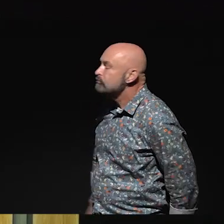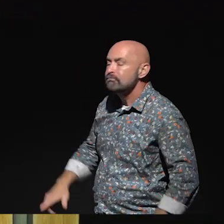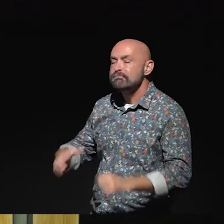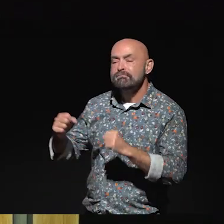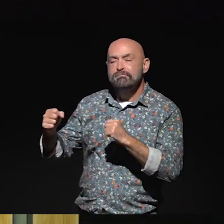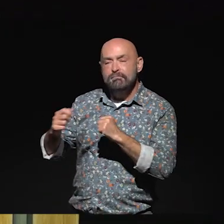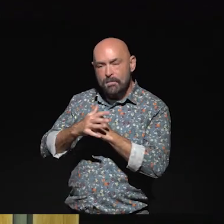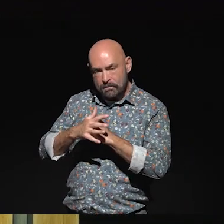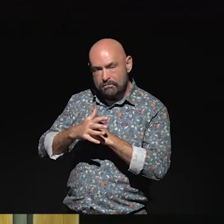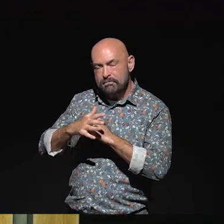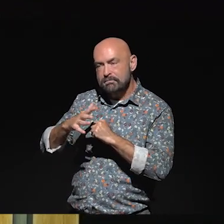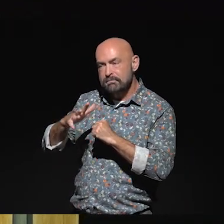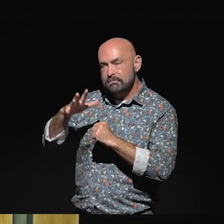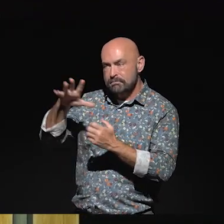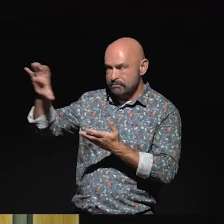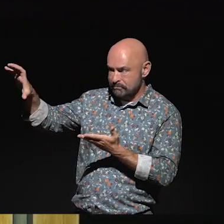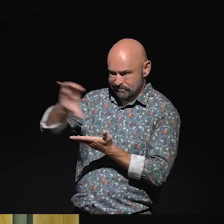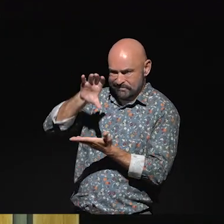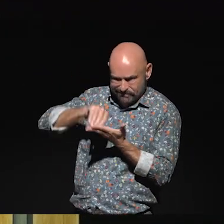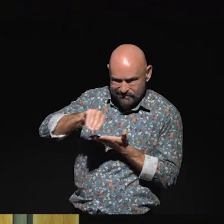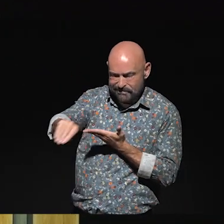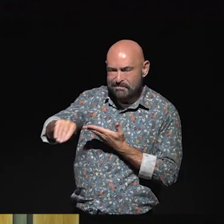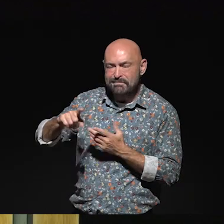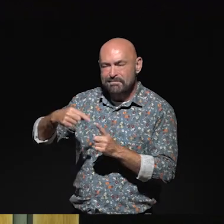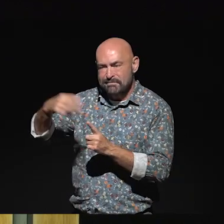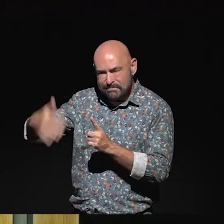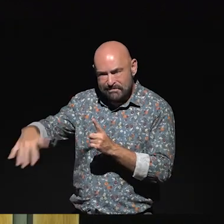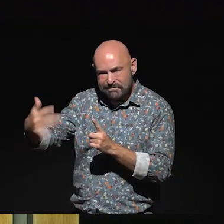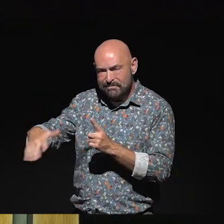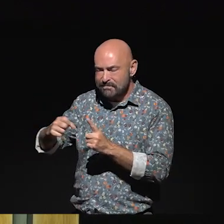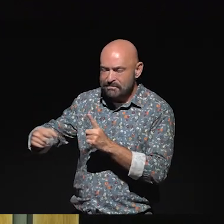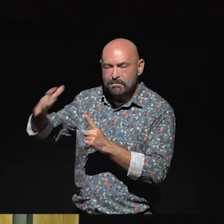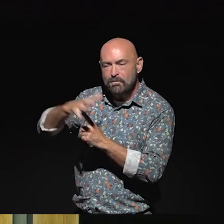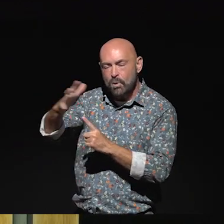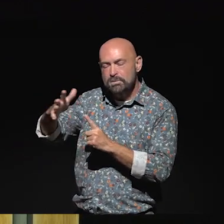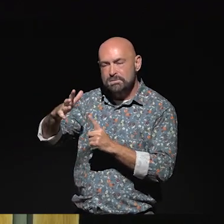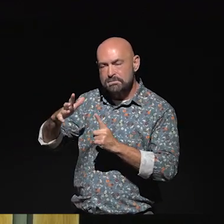who's paying for this extremely important and expensive commission,